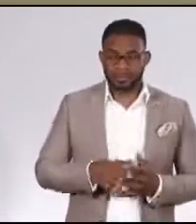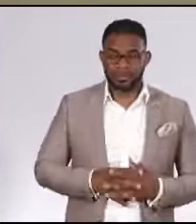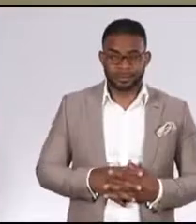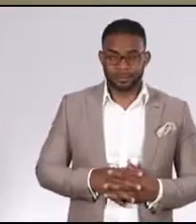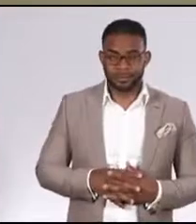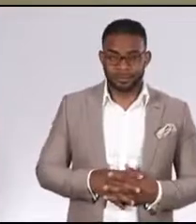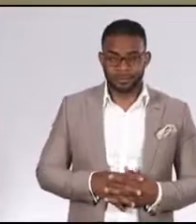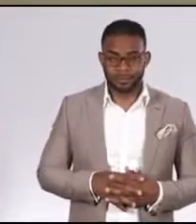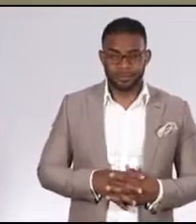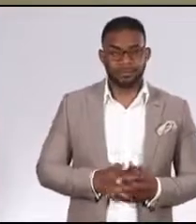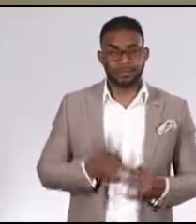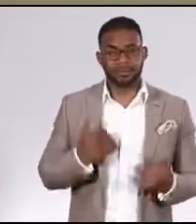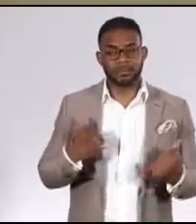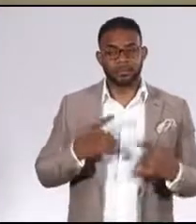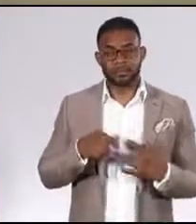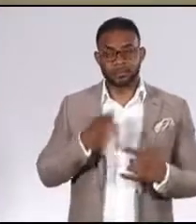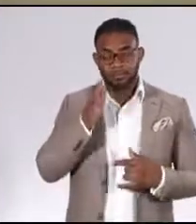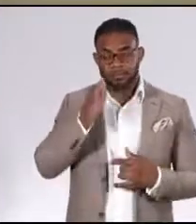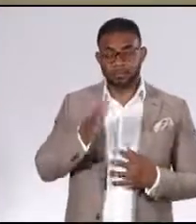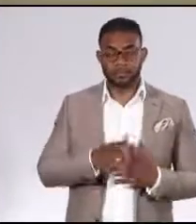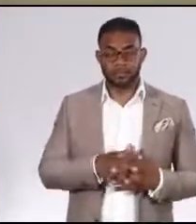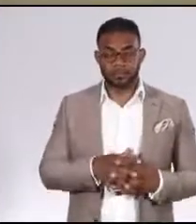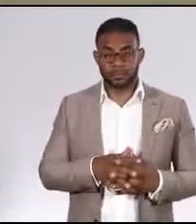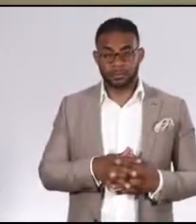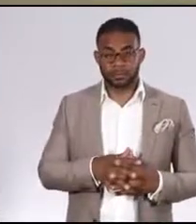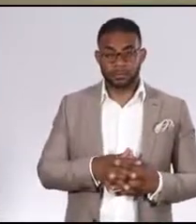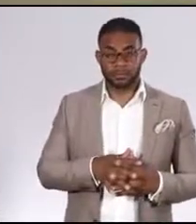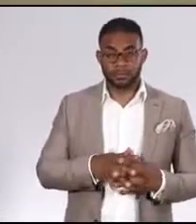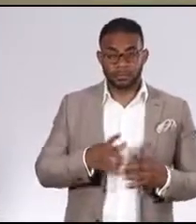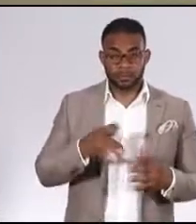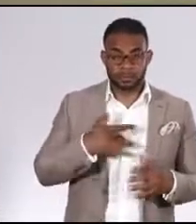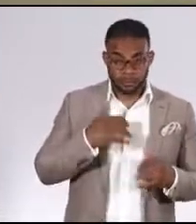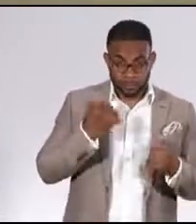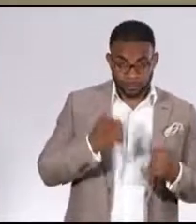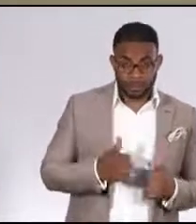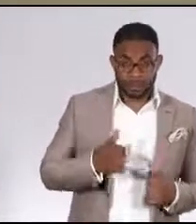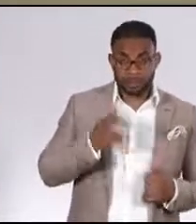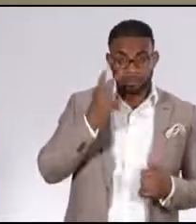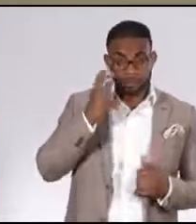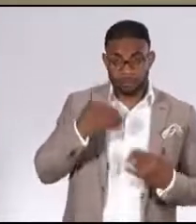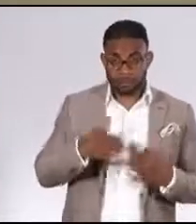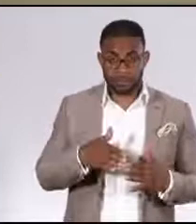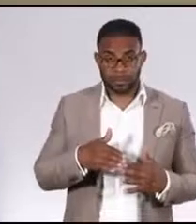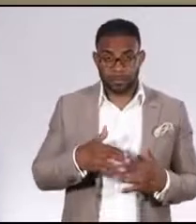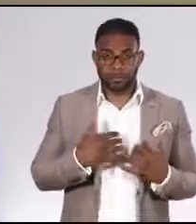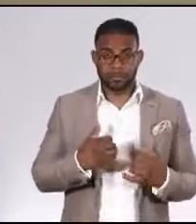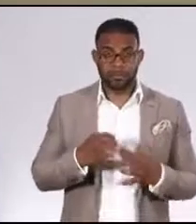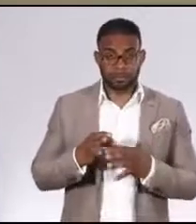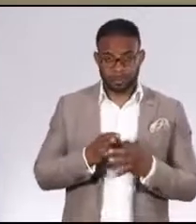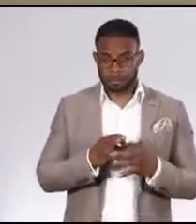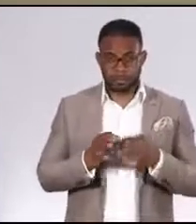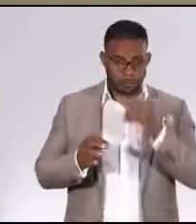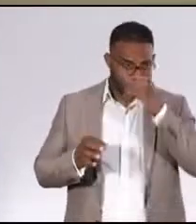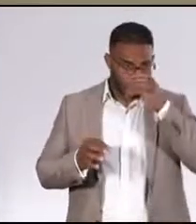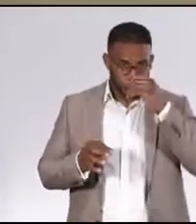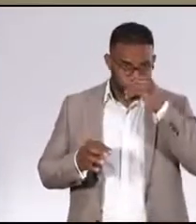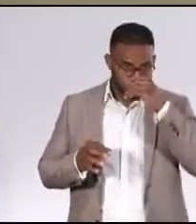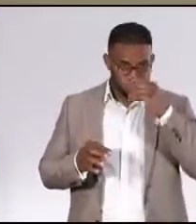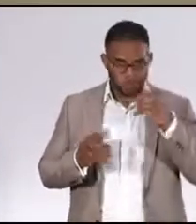I have feared about the future. Dementia and hearing loss need to show strong correlation. Why lose my memory?